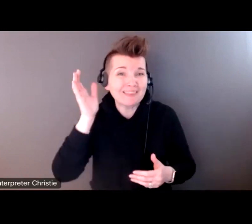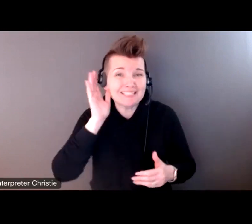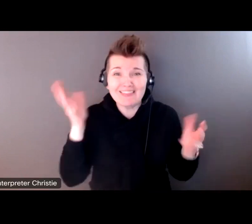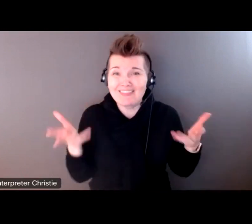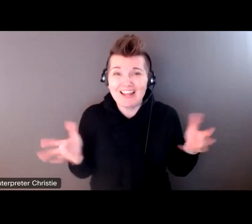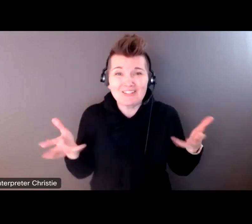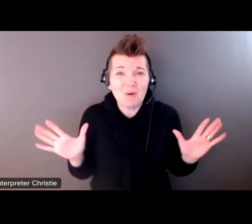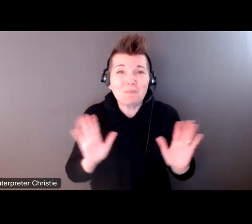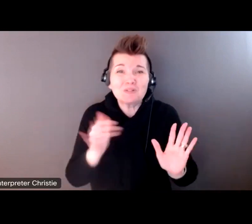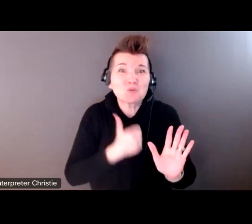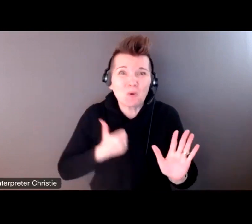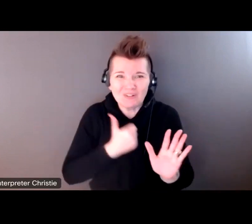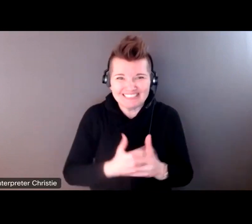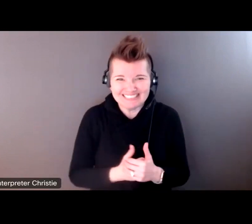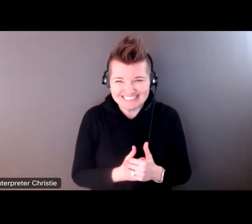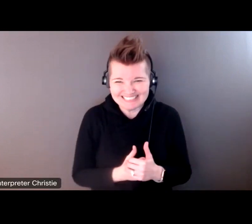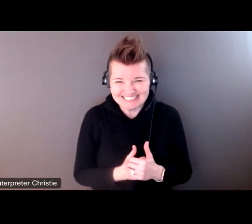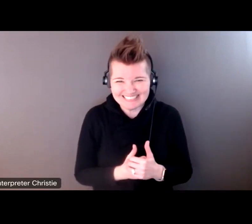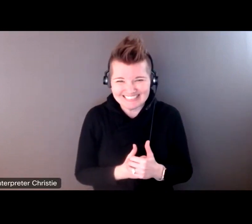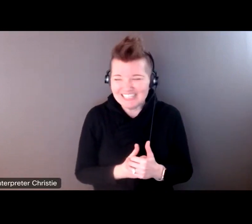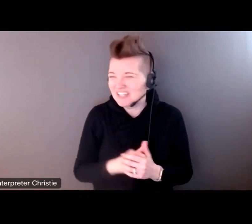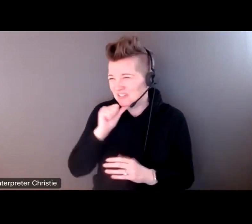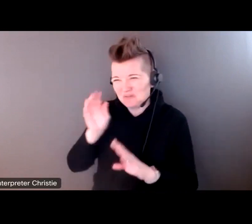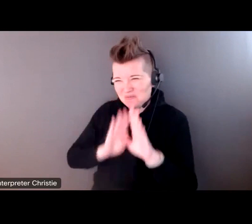Sorry about that. Charissa Iogna: No worries at all.